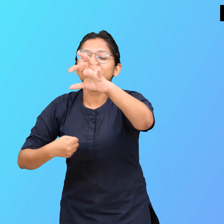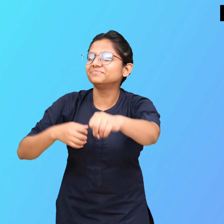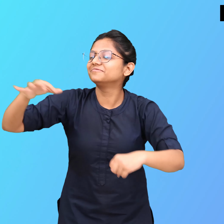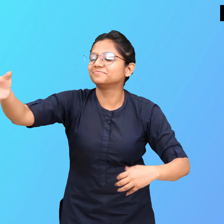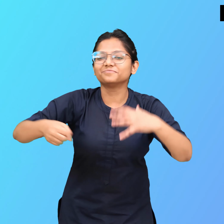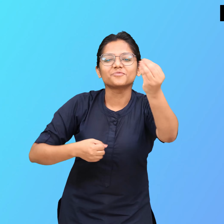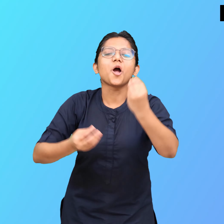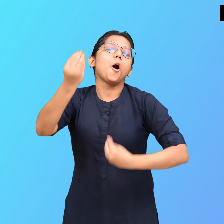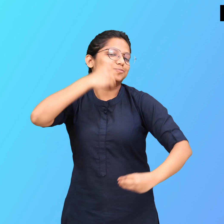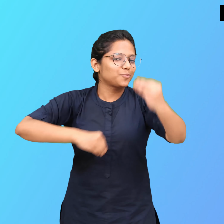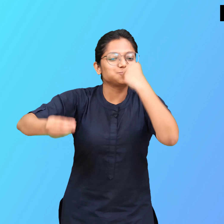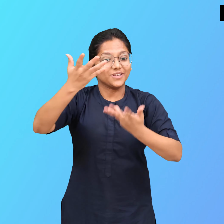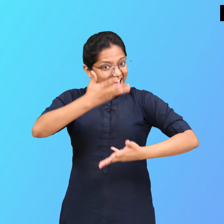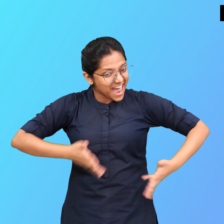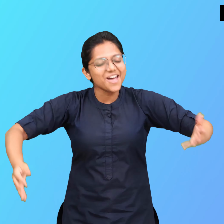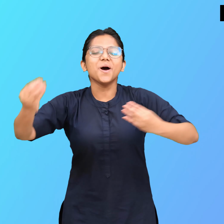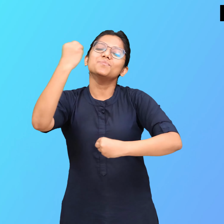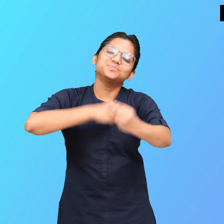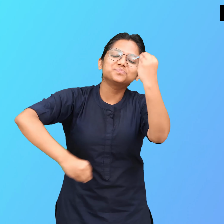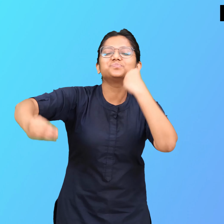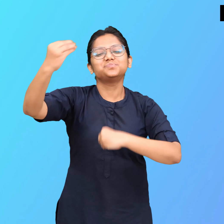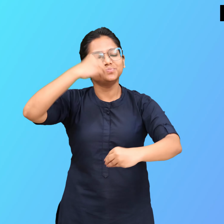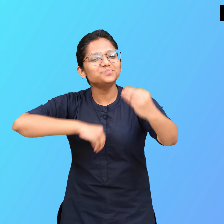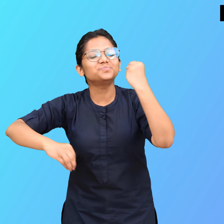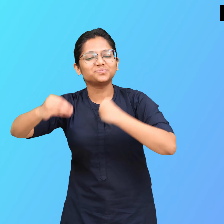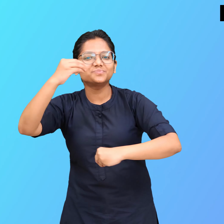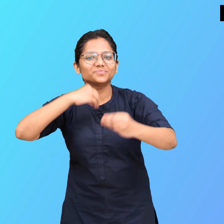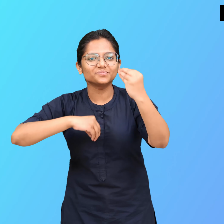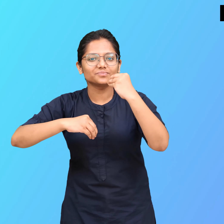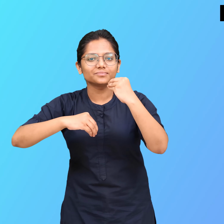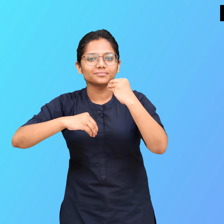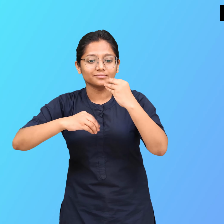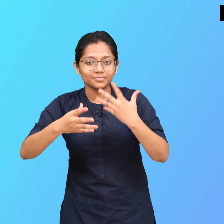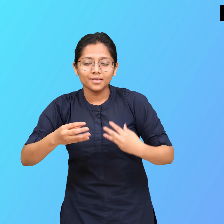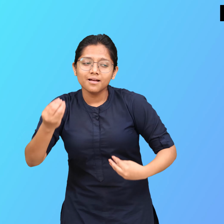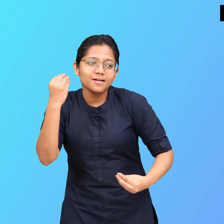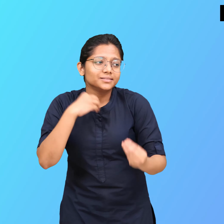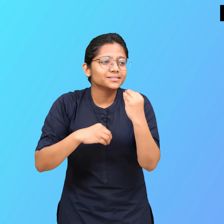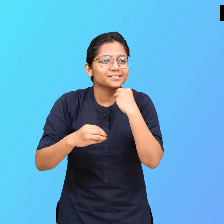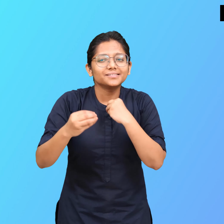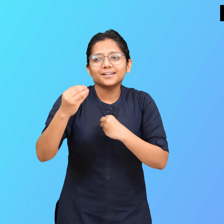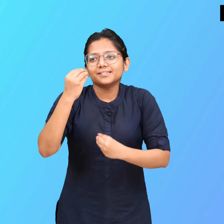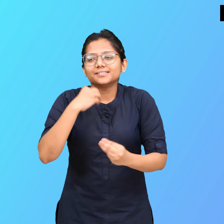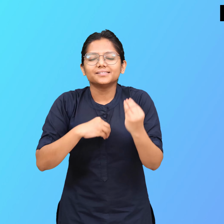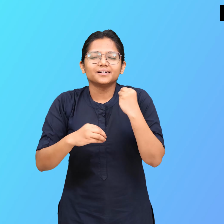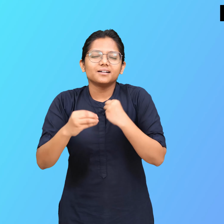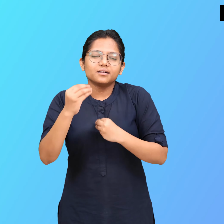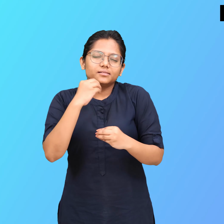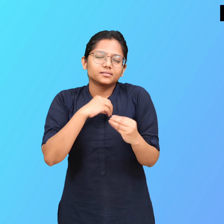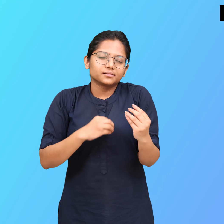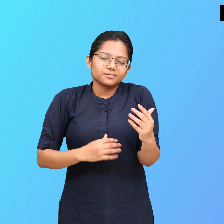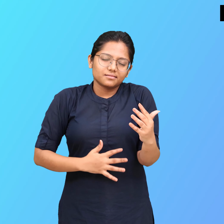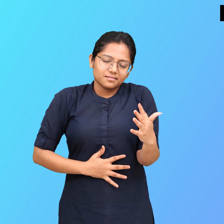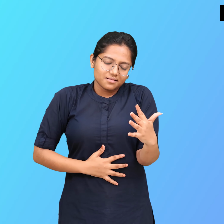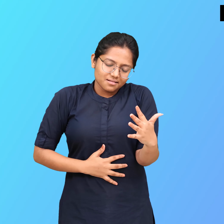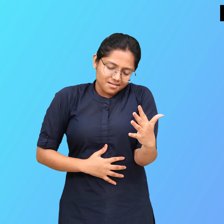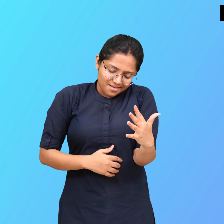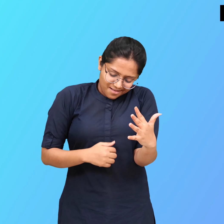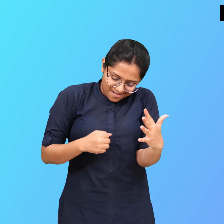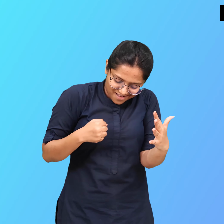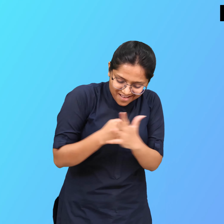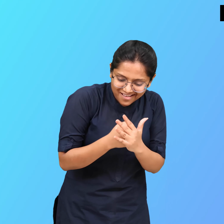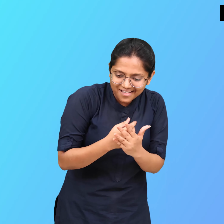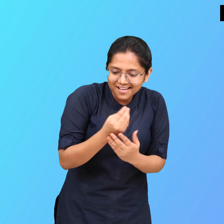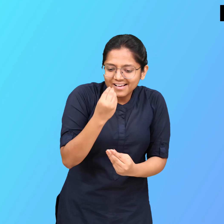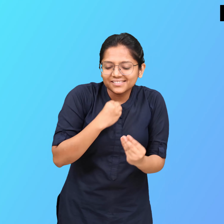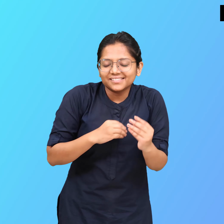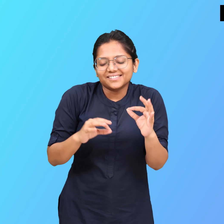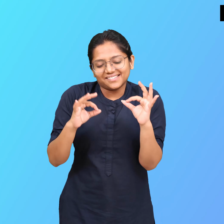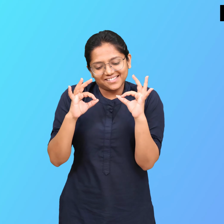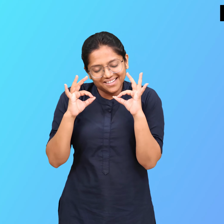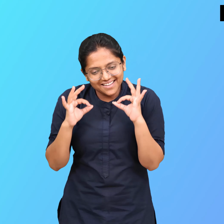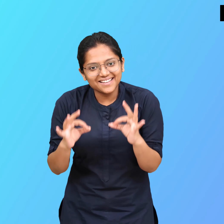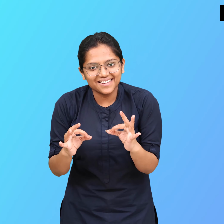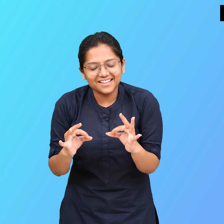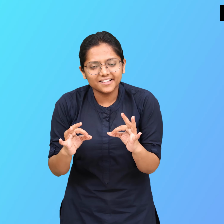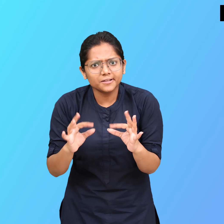All the men felt better and started eating too.